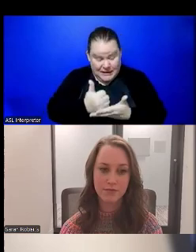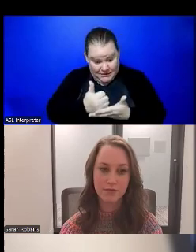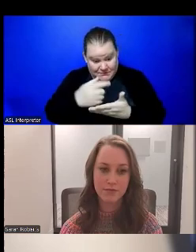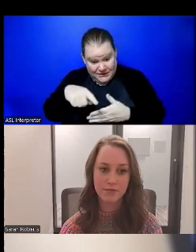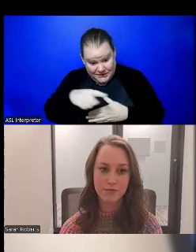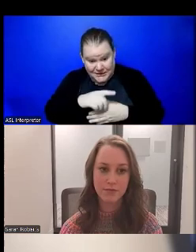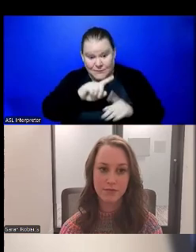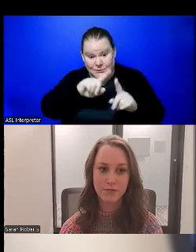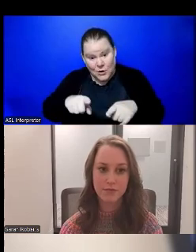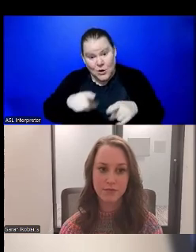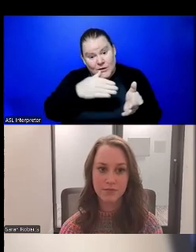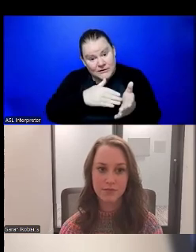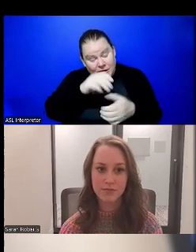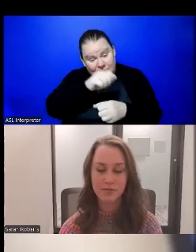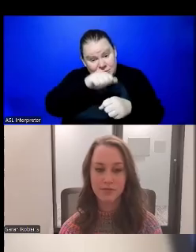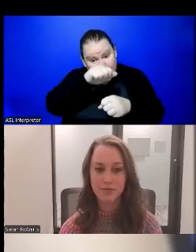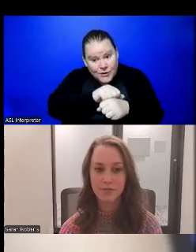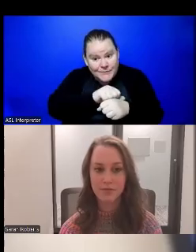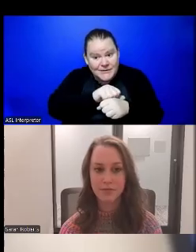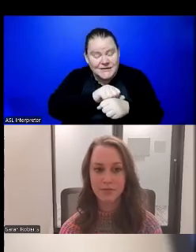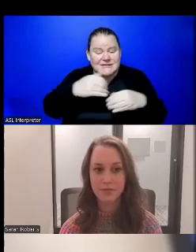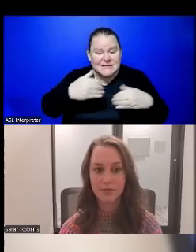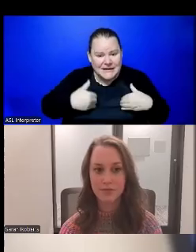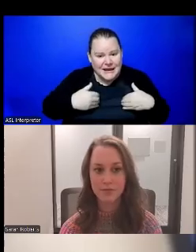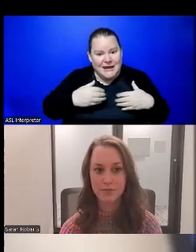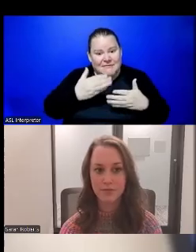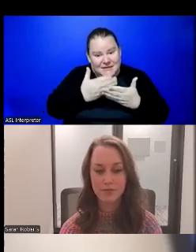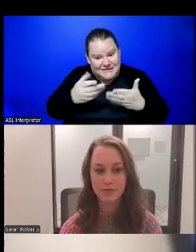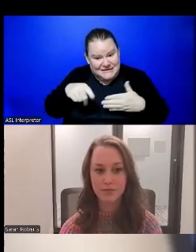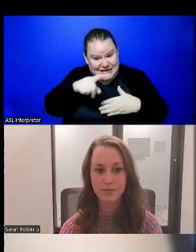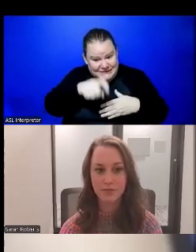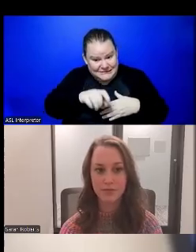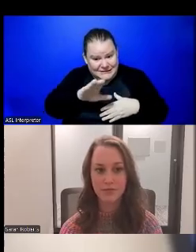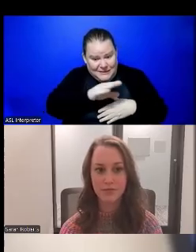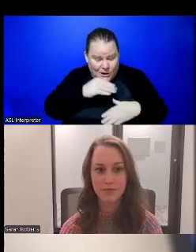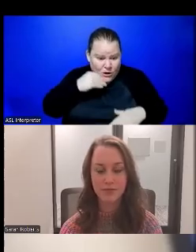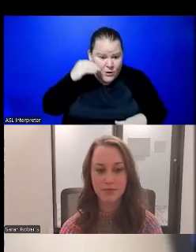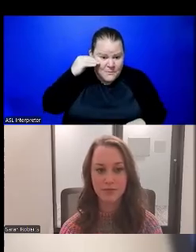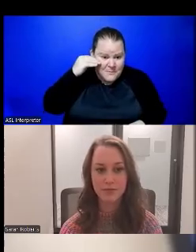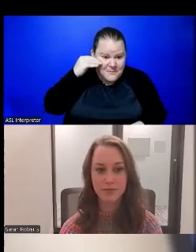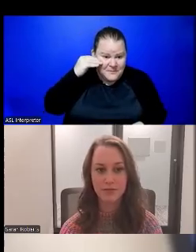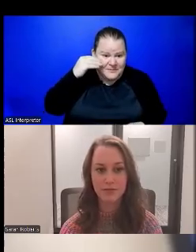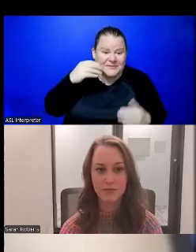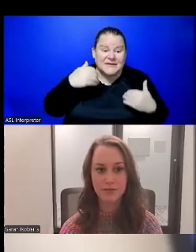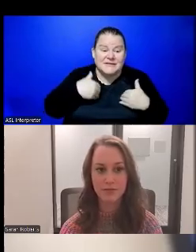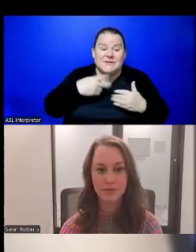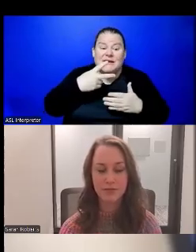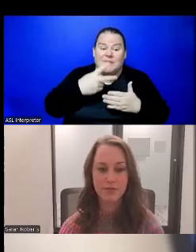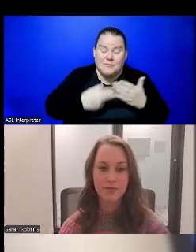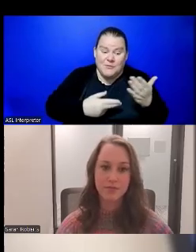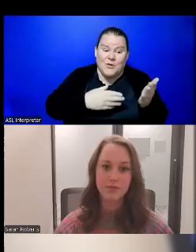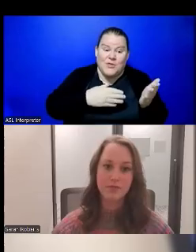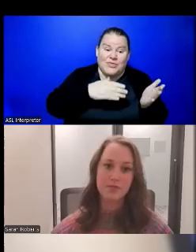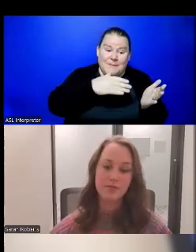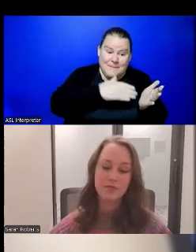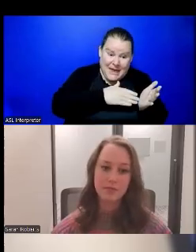appointments and have what they need in their homes. And so the we have both the medical side and a lot of the the therapies,